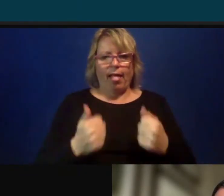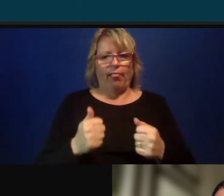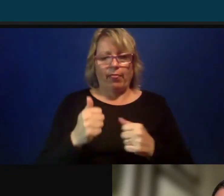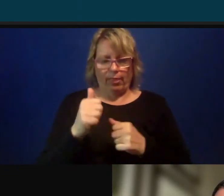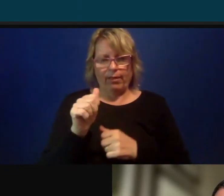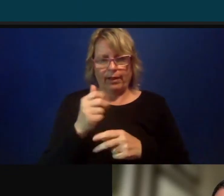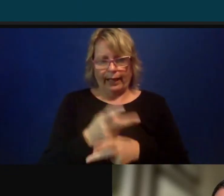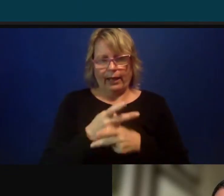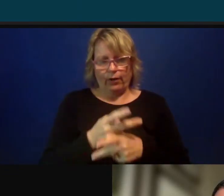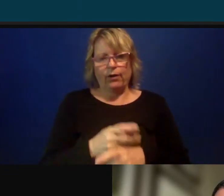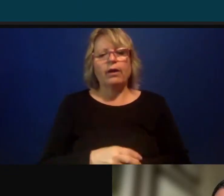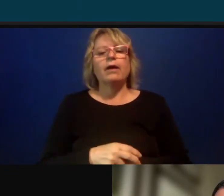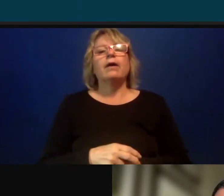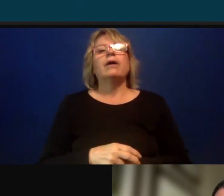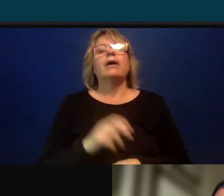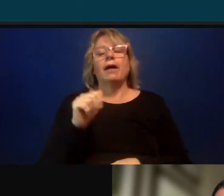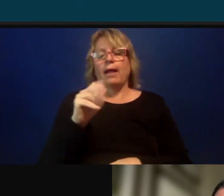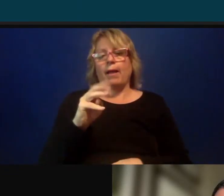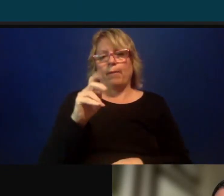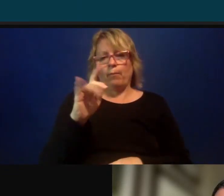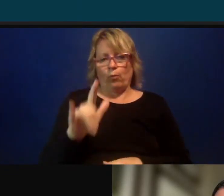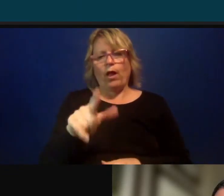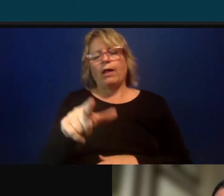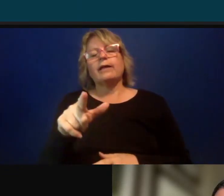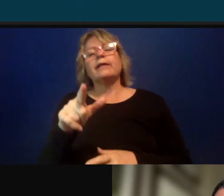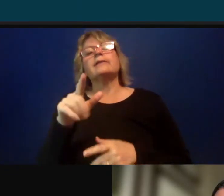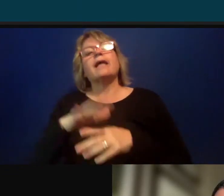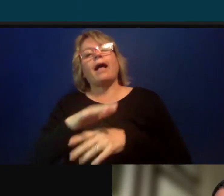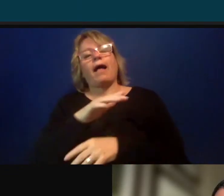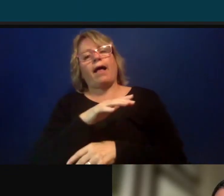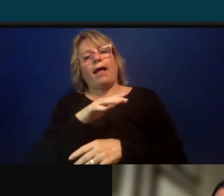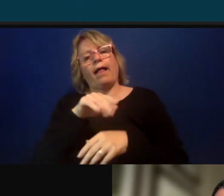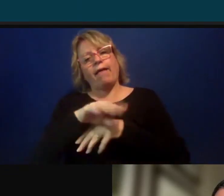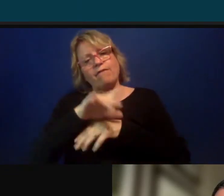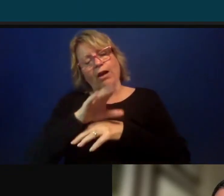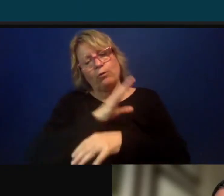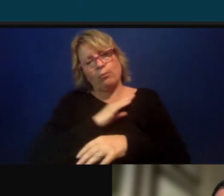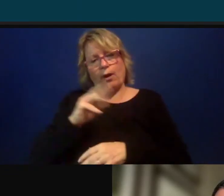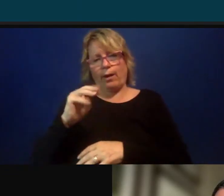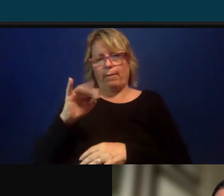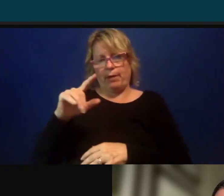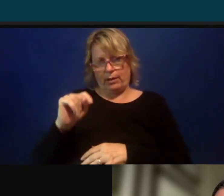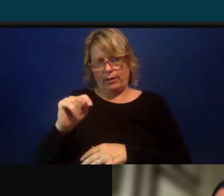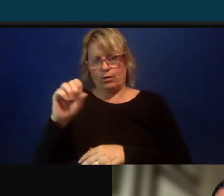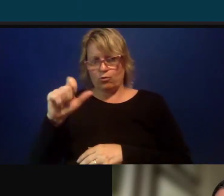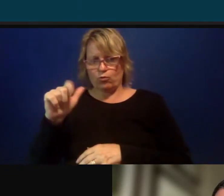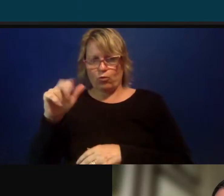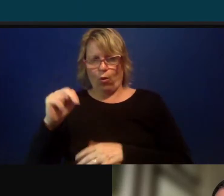of Amwell, Roy is on the Advisory Board of the MIT Sloan Health Initiative, the Brigham,